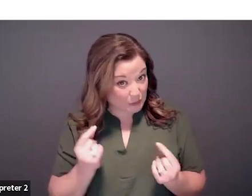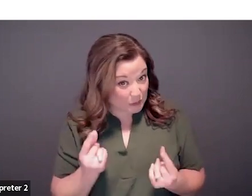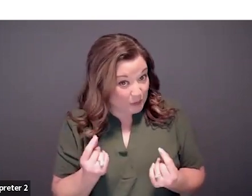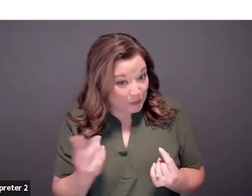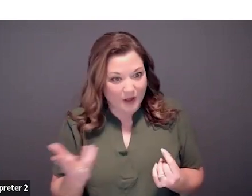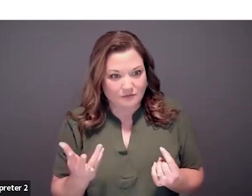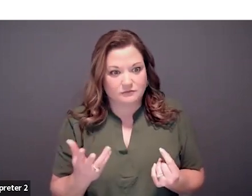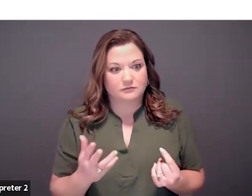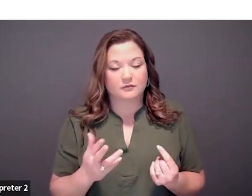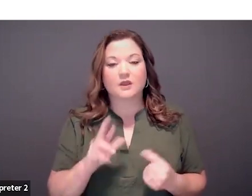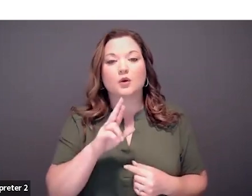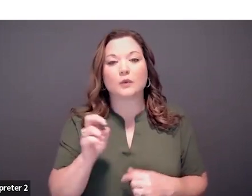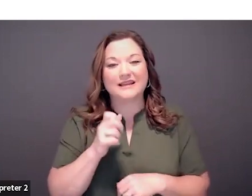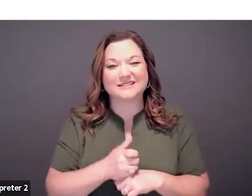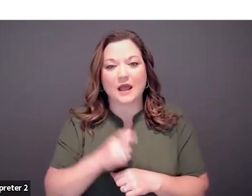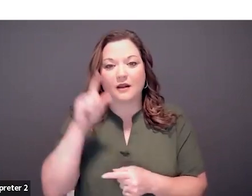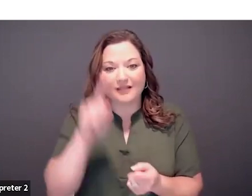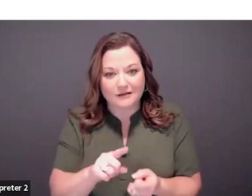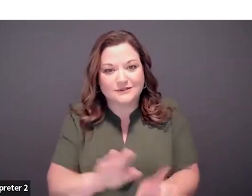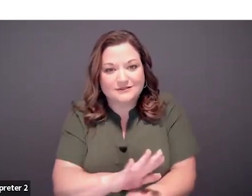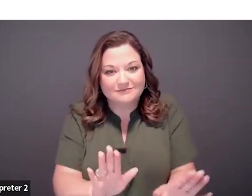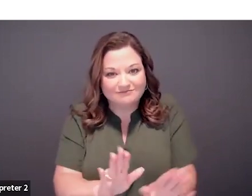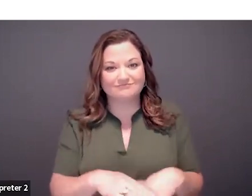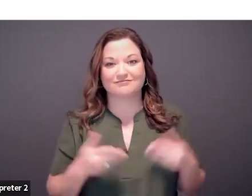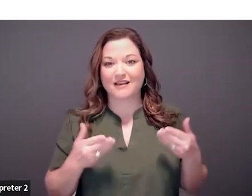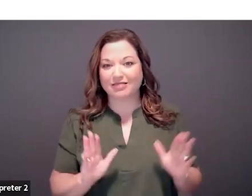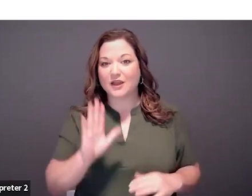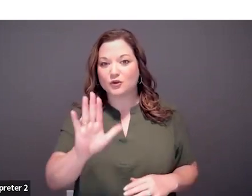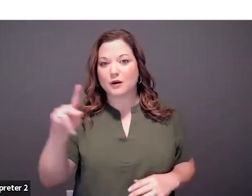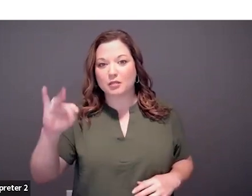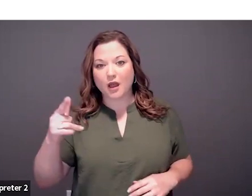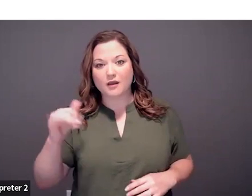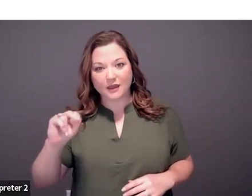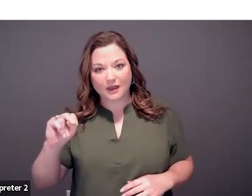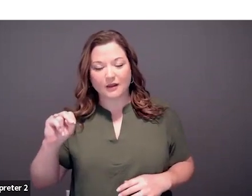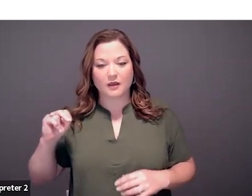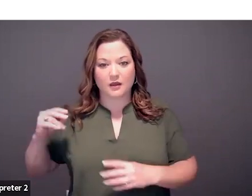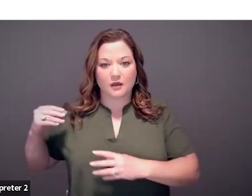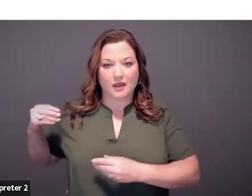fewer things and allowed your plugins to inherit more from the website to enforce